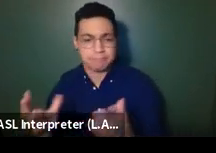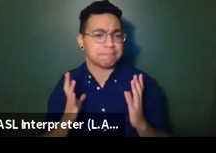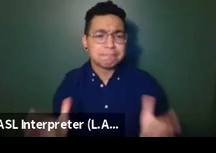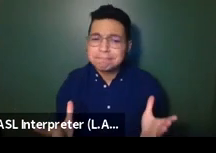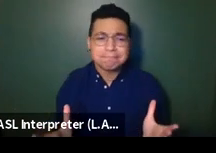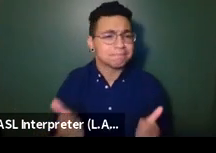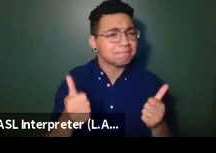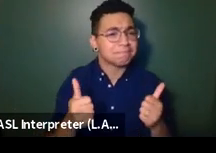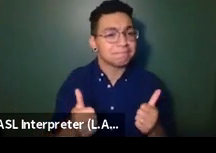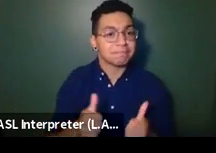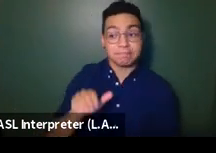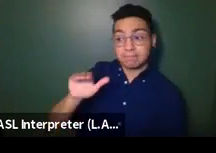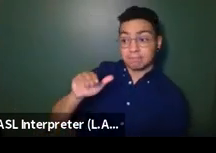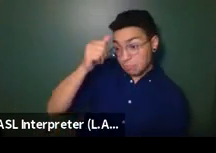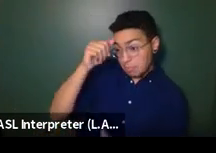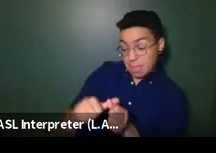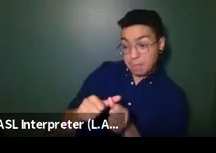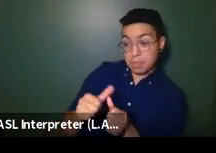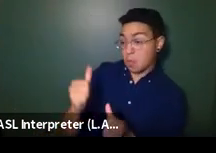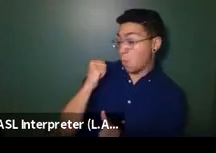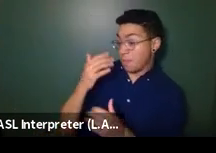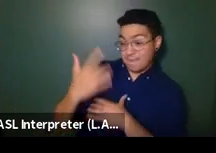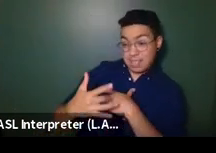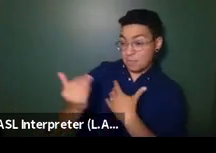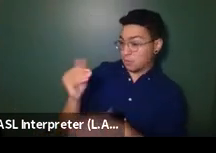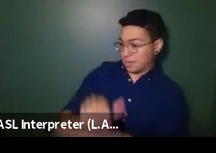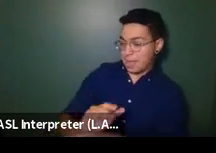ESD 112 --Kristina Wambold: Remember those videos won't be available tonight. ESD 189 - Amy Colburn: Right, yes good reminder